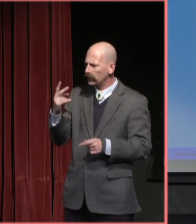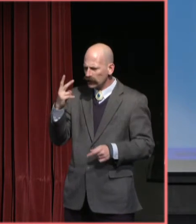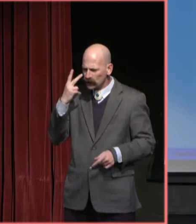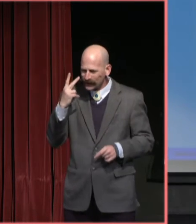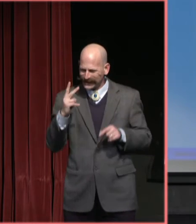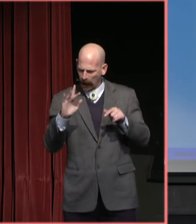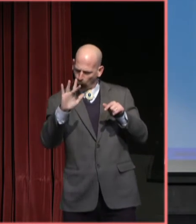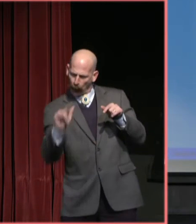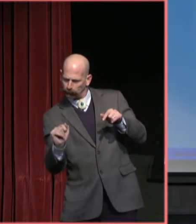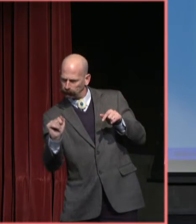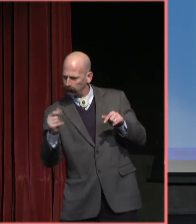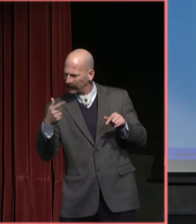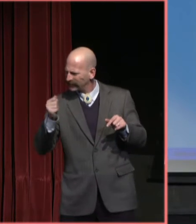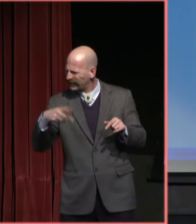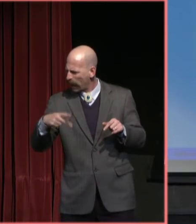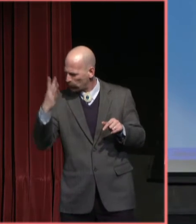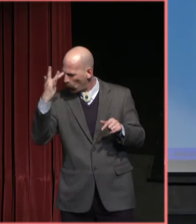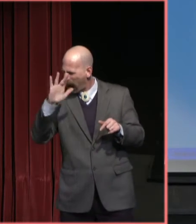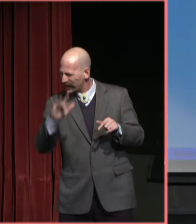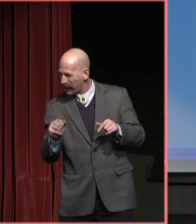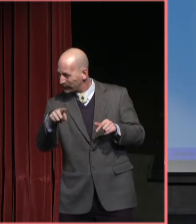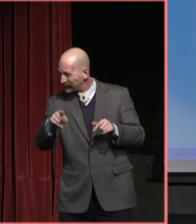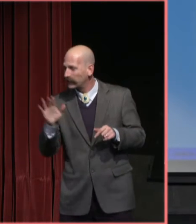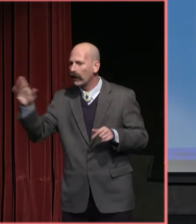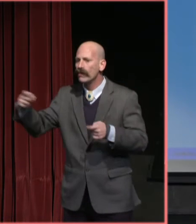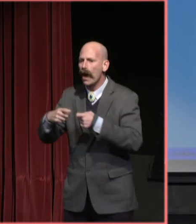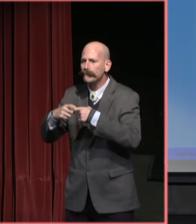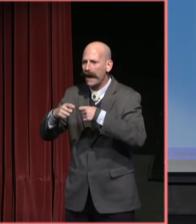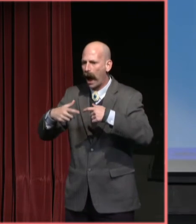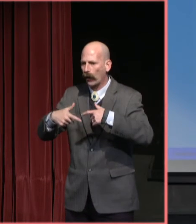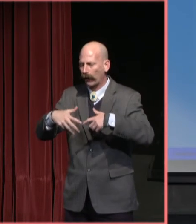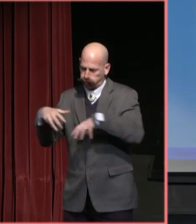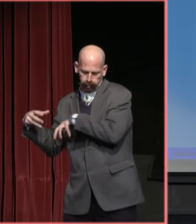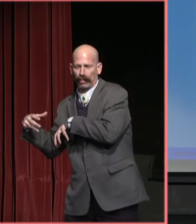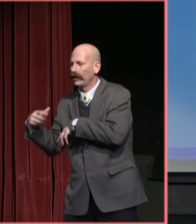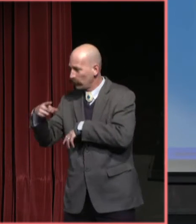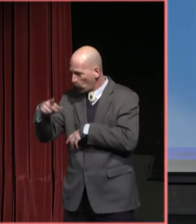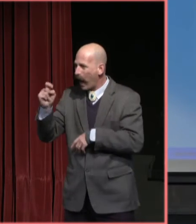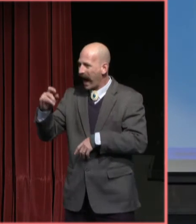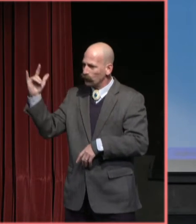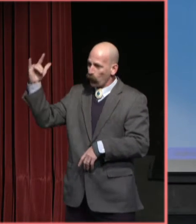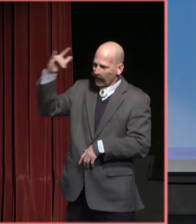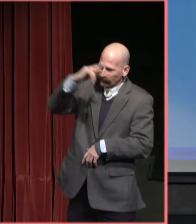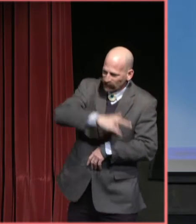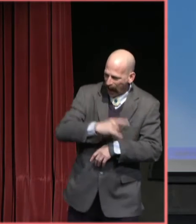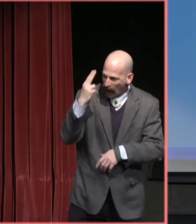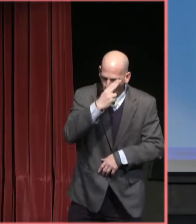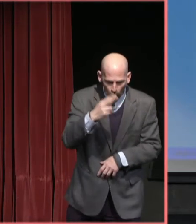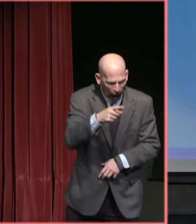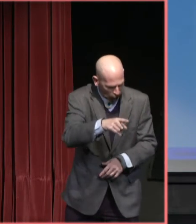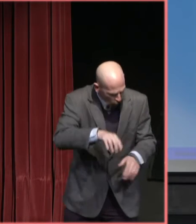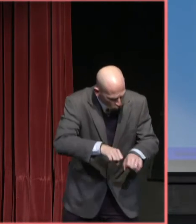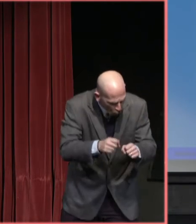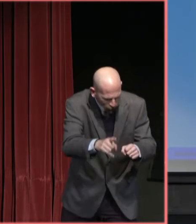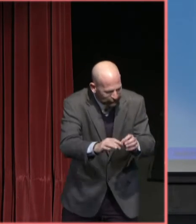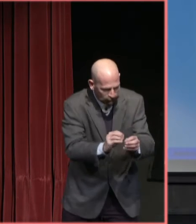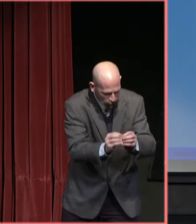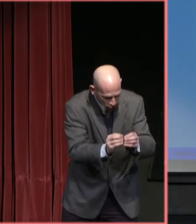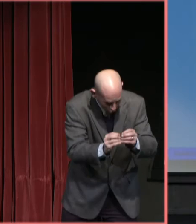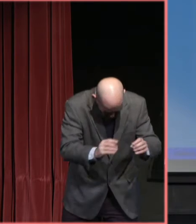because his instrument, there was a power cut and everything went down. He had to fly back to Hawaii and turn it on again and when he turned it on again, the CO2 had gone down.